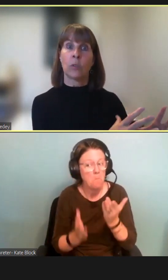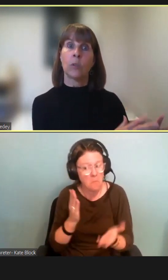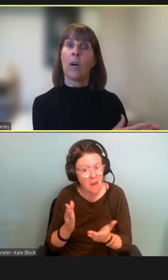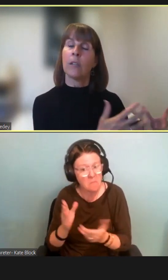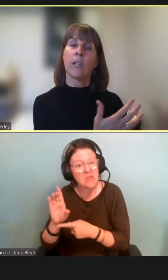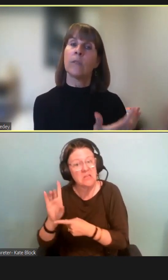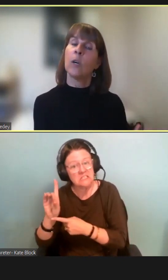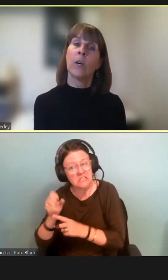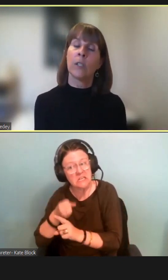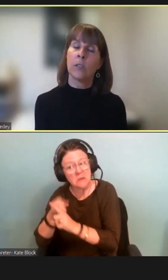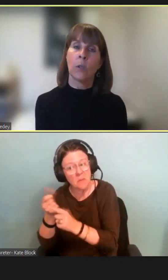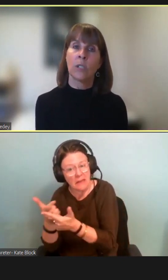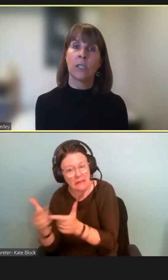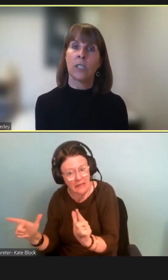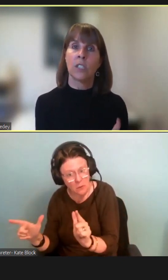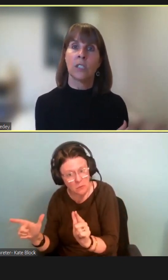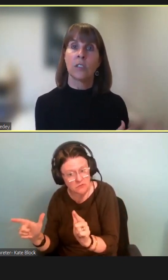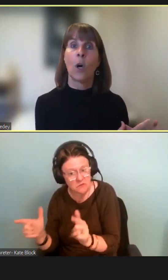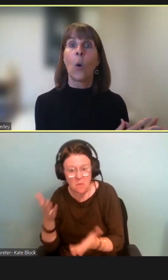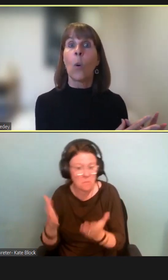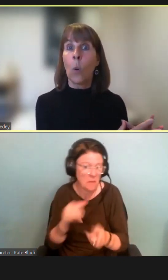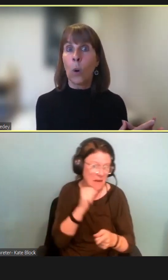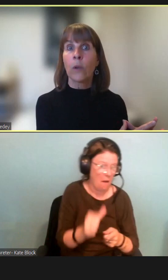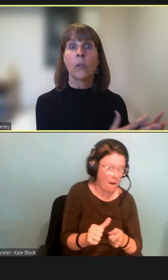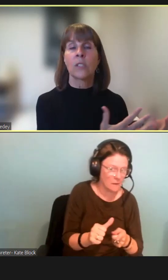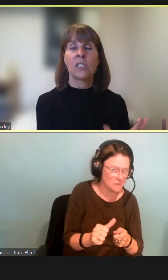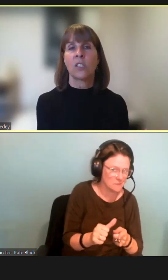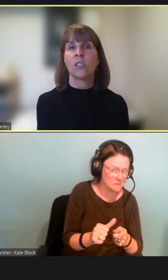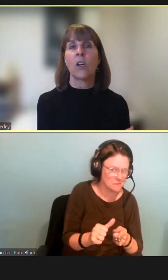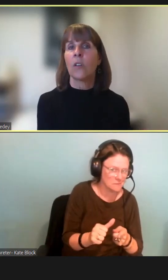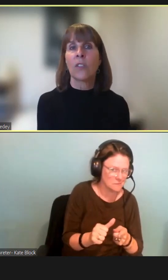either have no other known conditions or those conditions aren't thought to